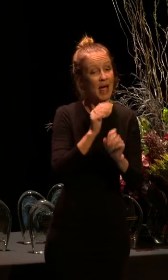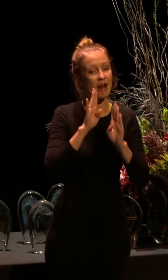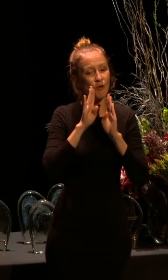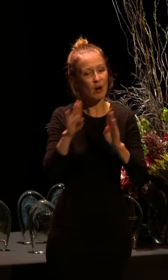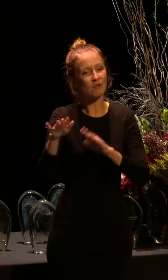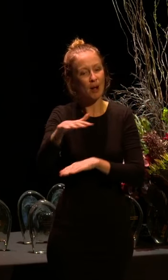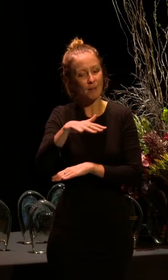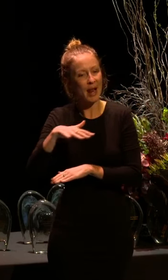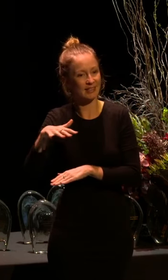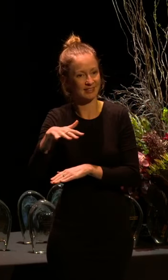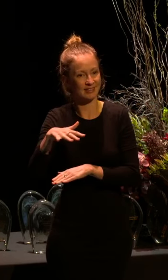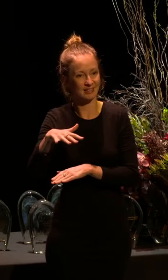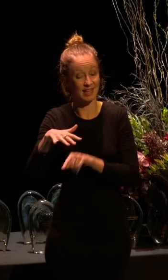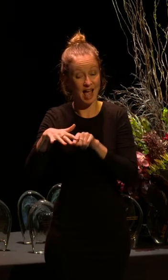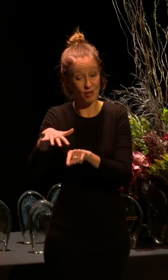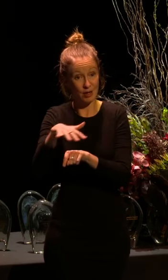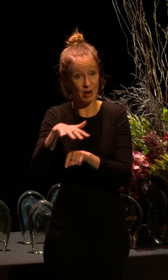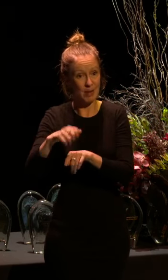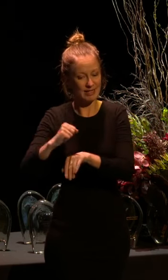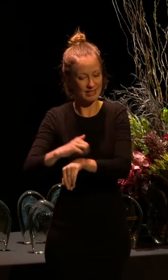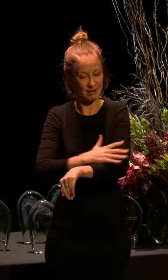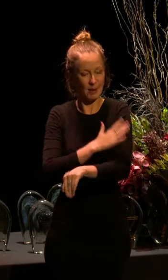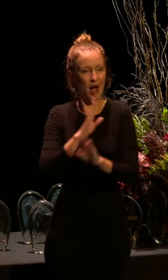And the making of Sydney is incomparably rich